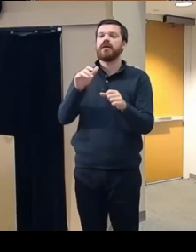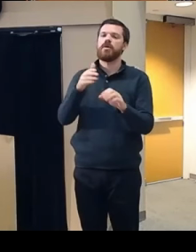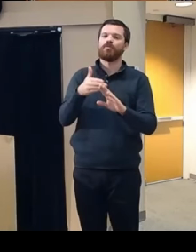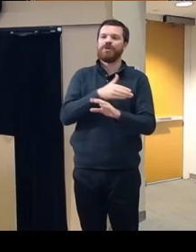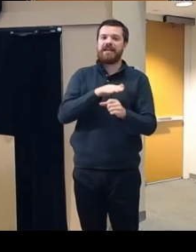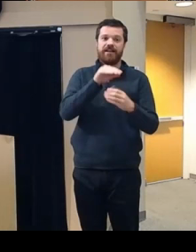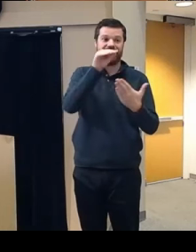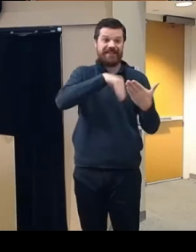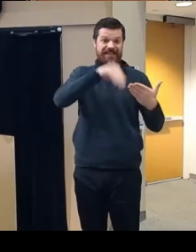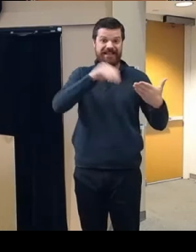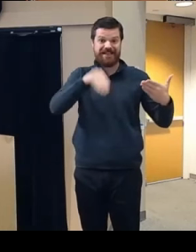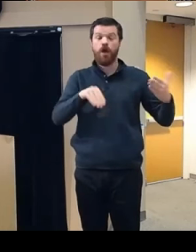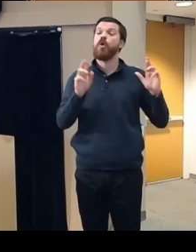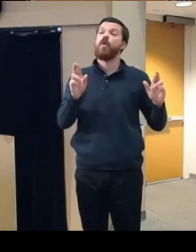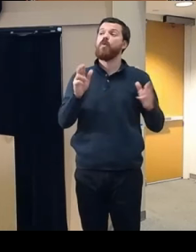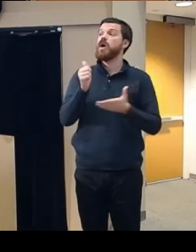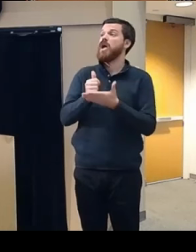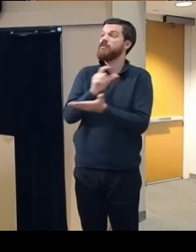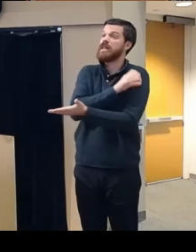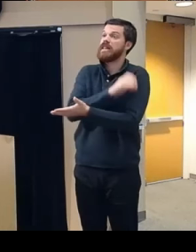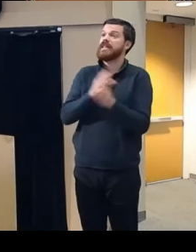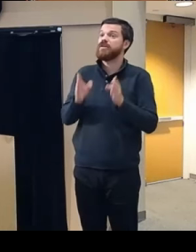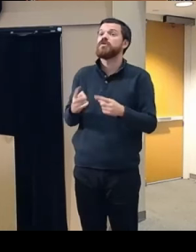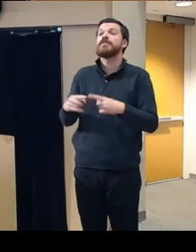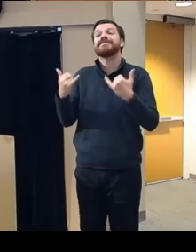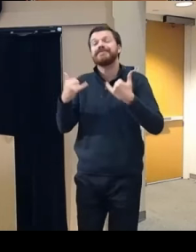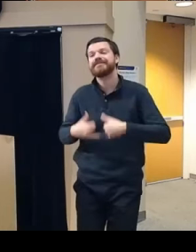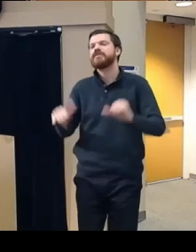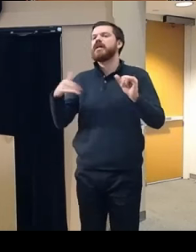which will hopefully be um helpful for clinicians but then there's still a lot of customizability